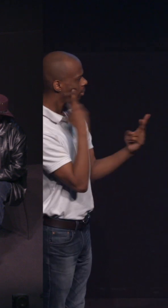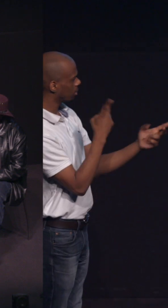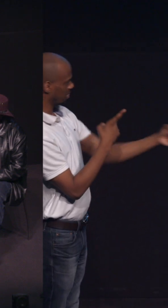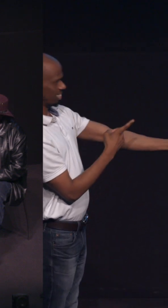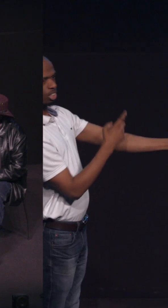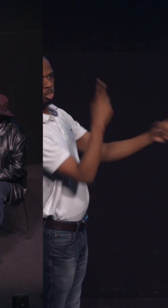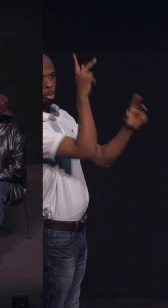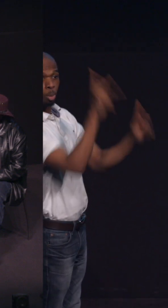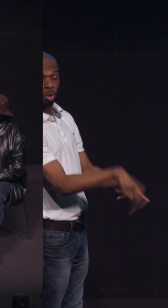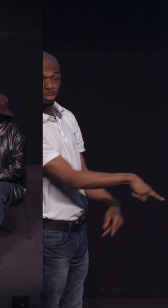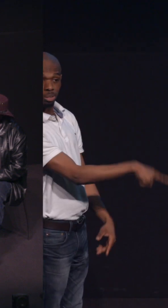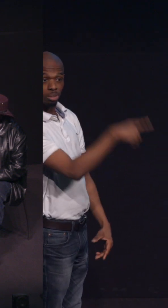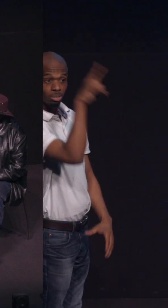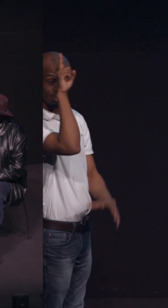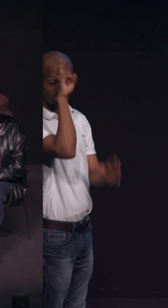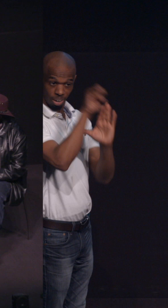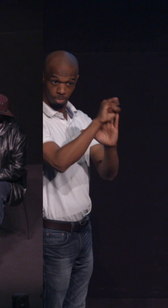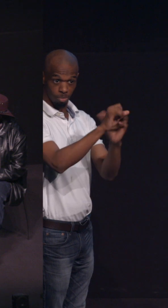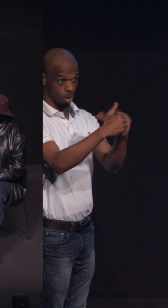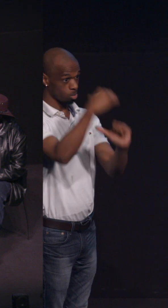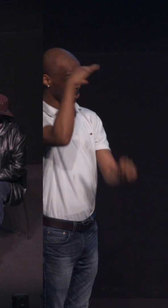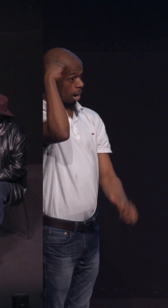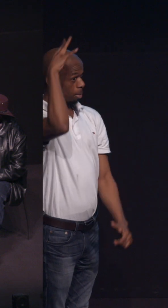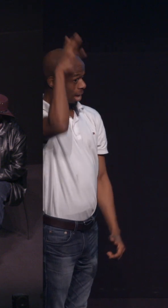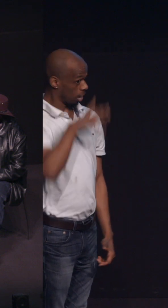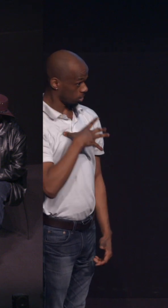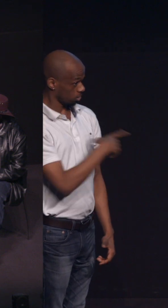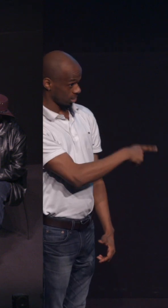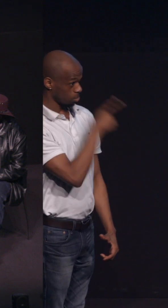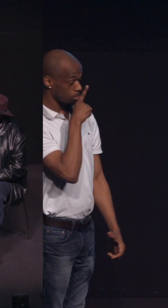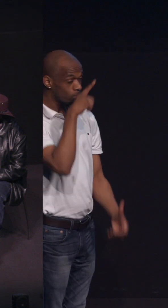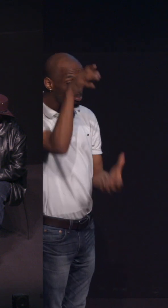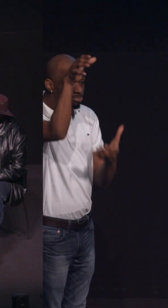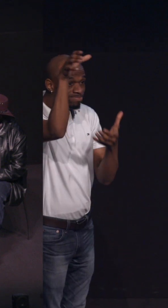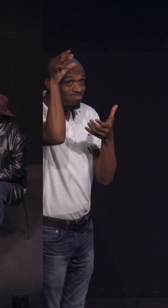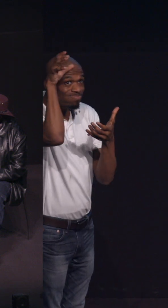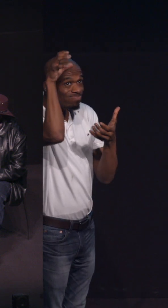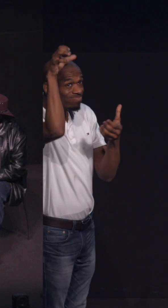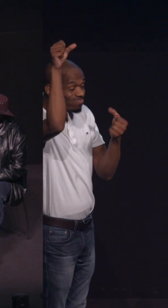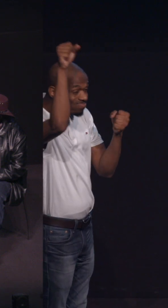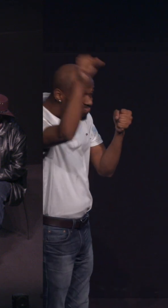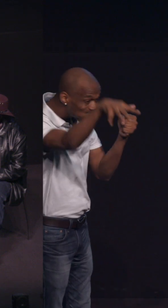this Black man, you know, actually scholarly teaching everyone everywhere?